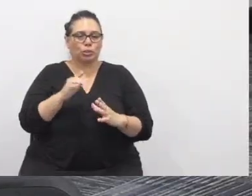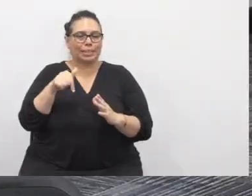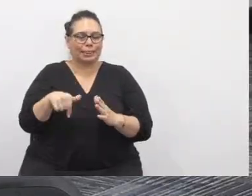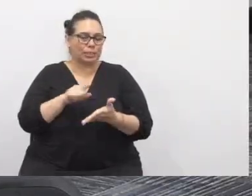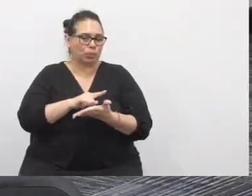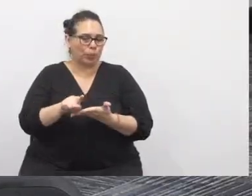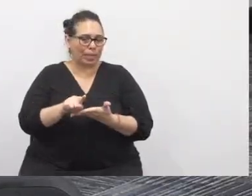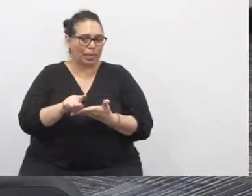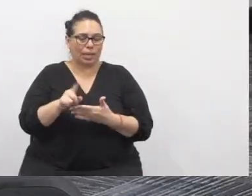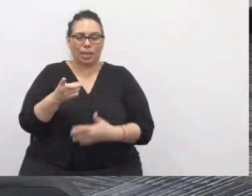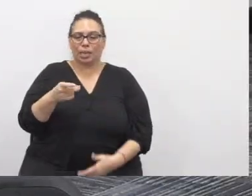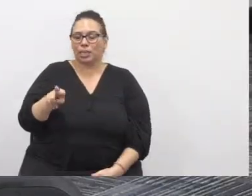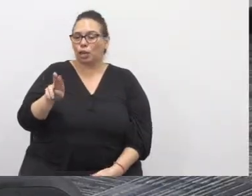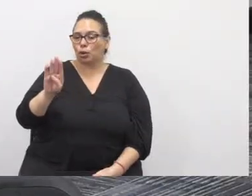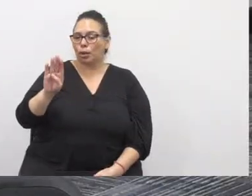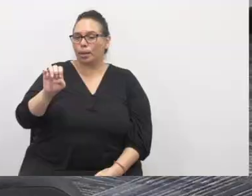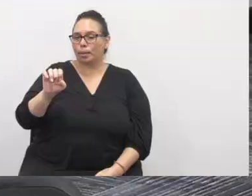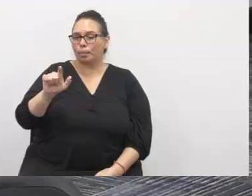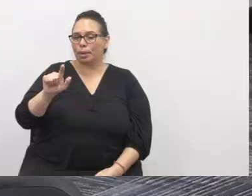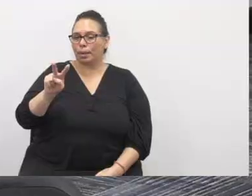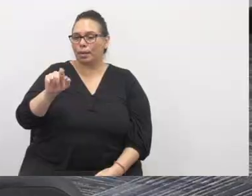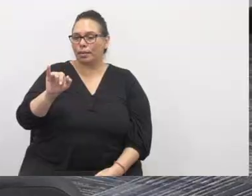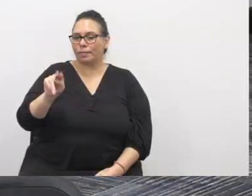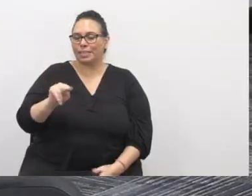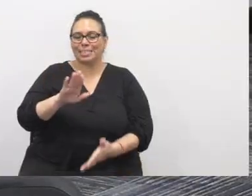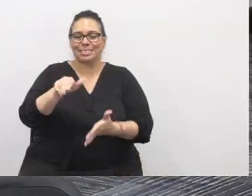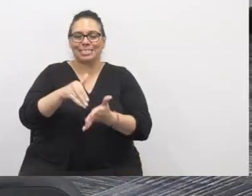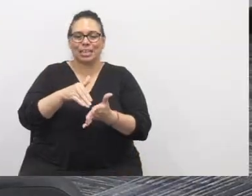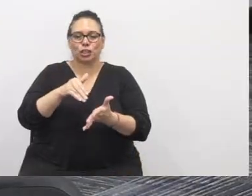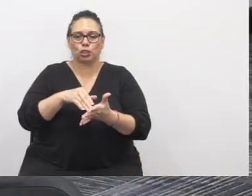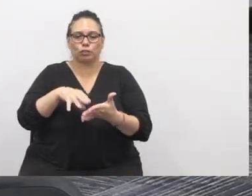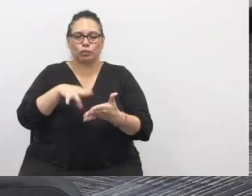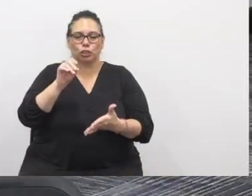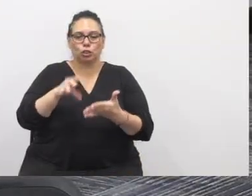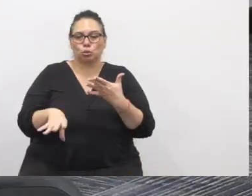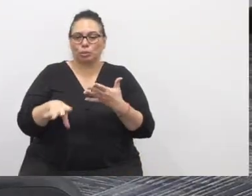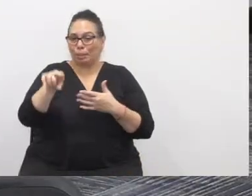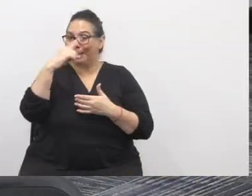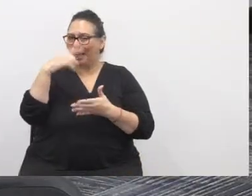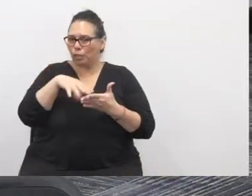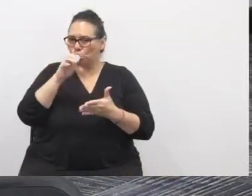That Dr. Belvin with the Center for Black Student Excellence is also working with our counselors.